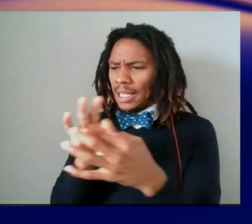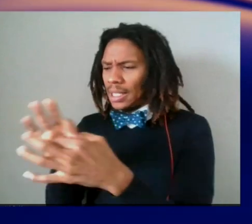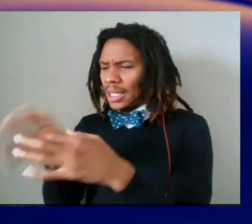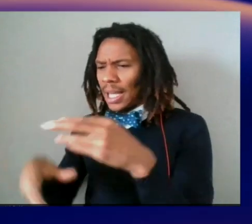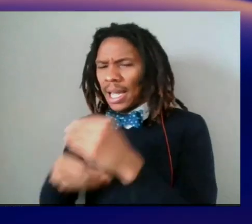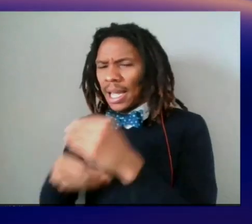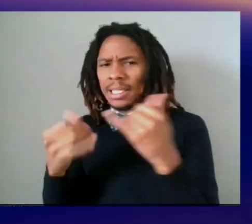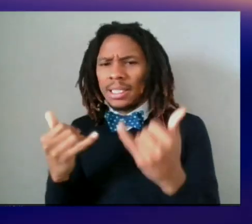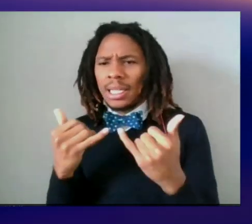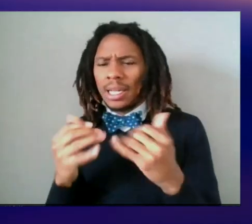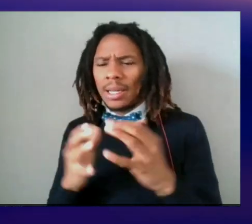So before that,